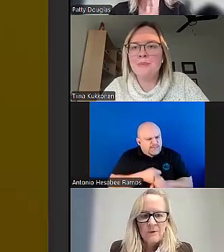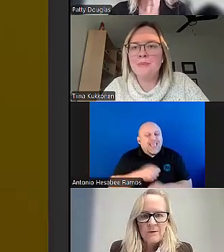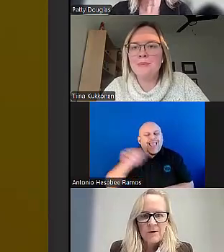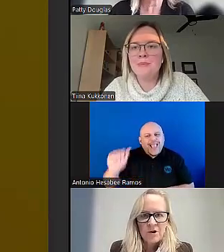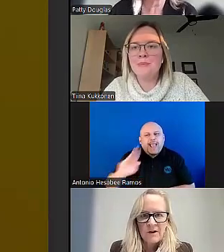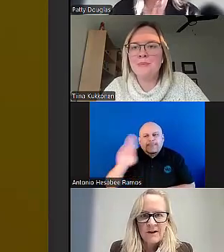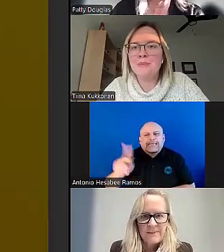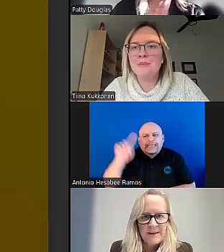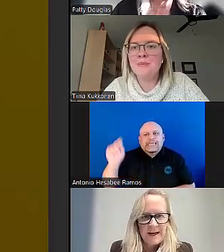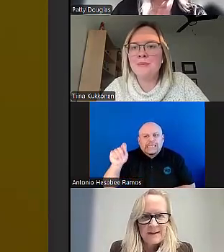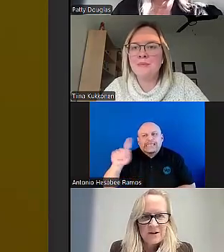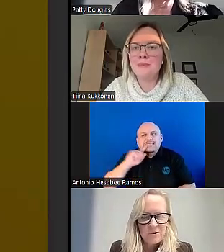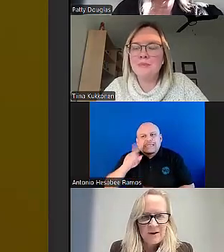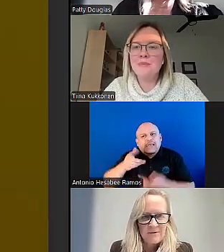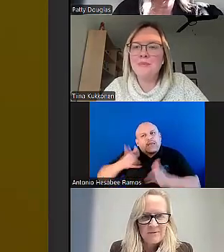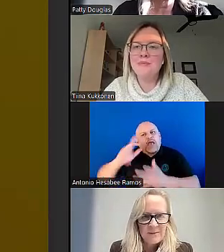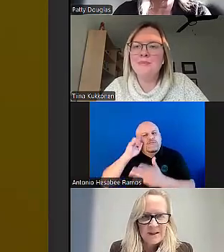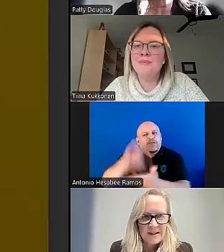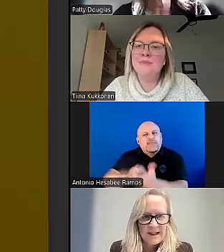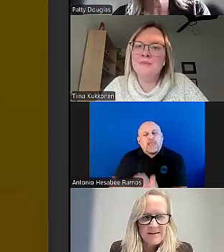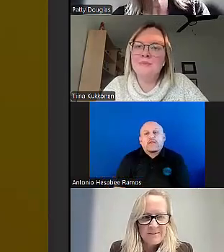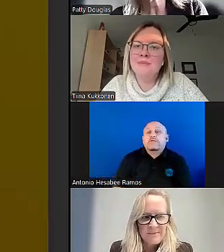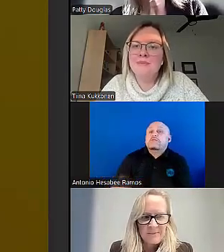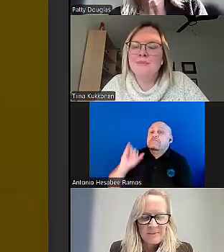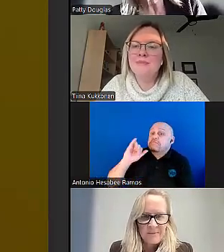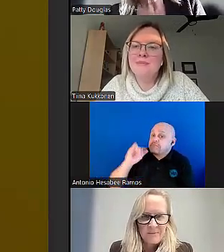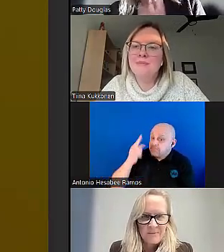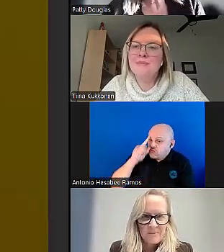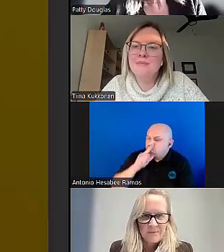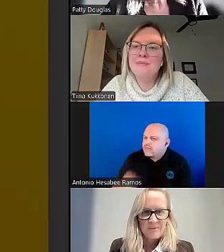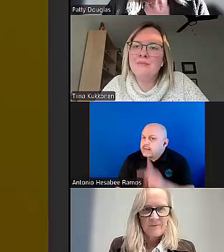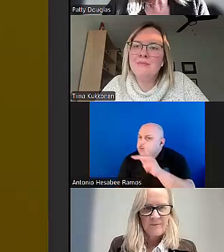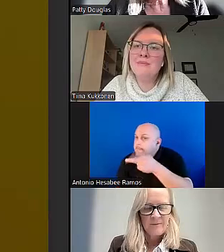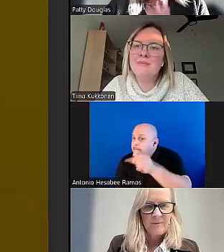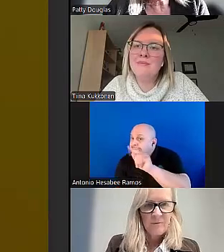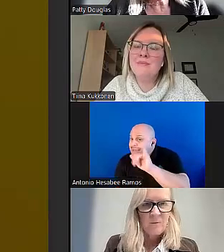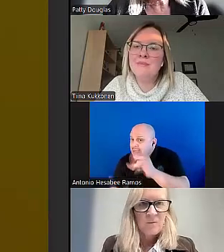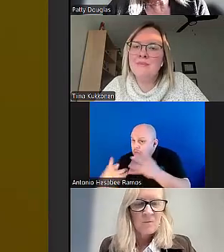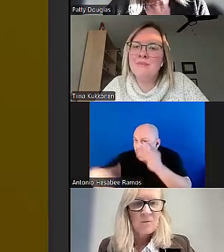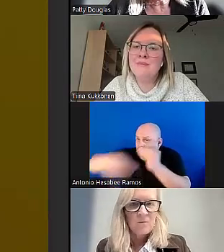Kathleen Murphy: For sure. And Patty, did you have something to add? Patty Douglas: Yeah, just to chime in,